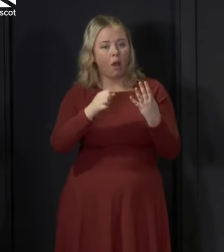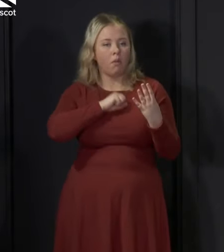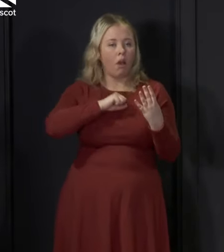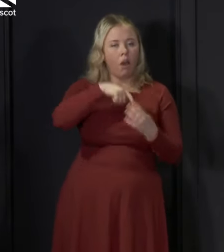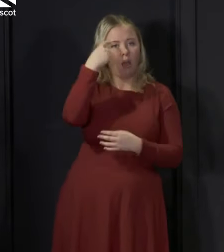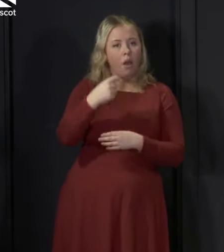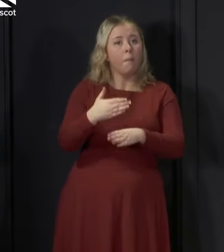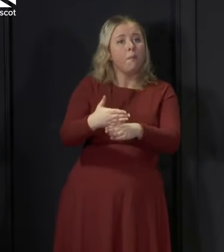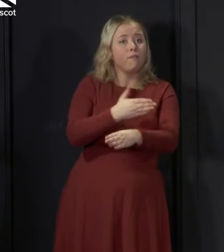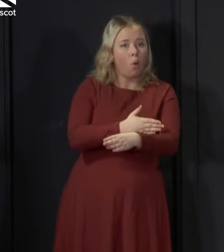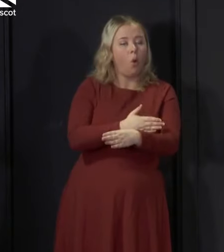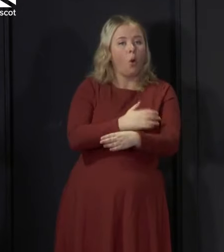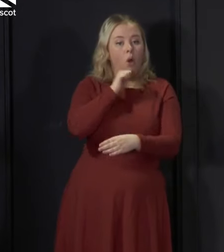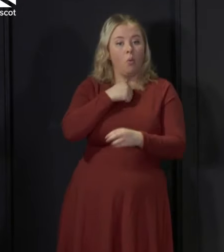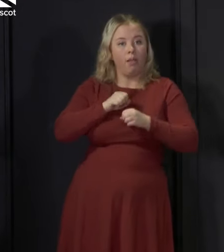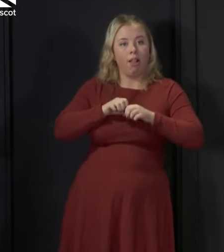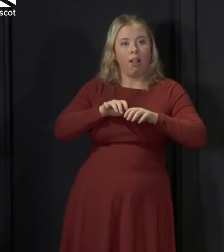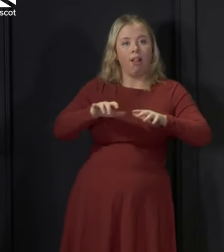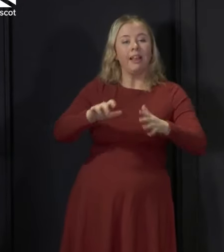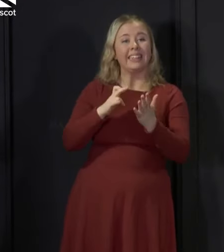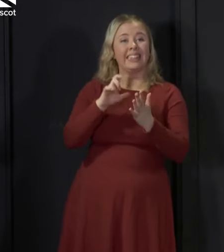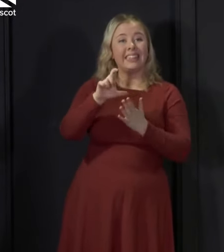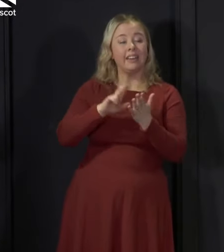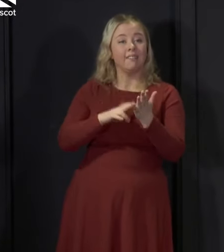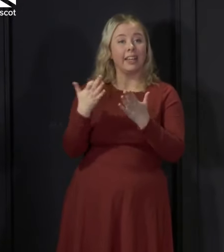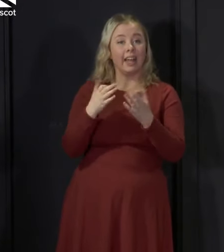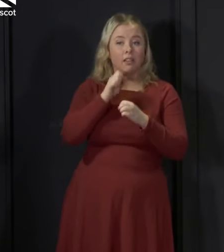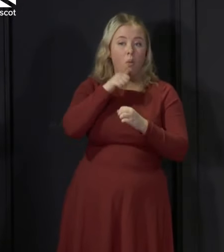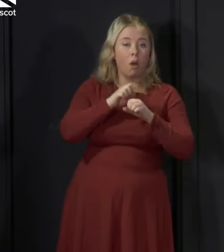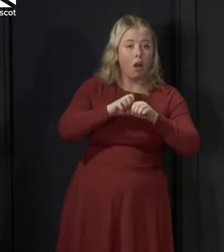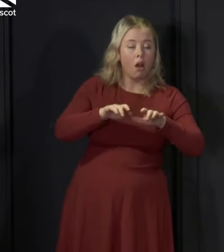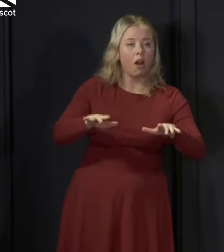that we are learning about as we go, and as the science develops. And that is why we have